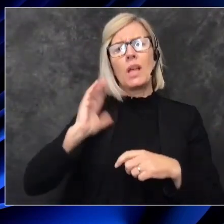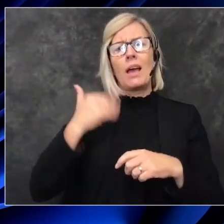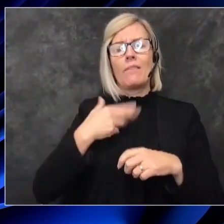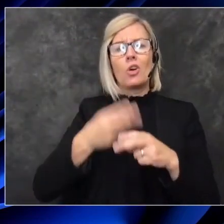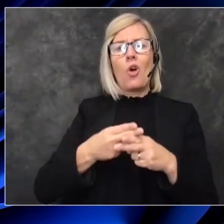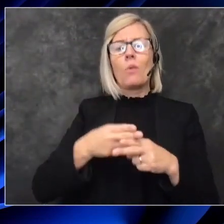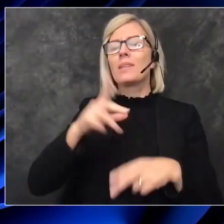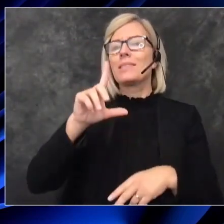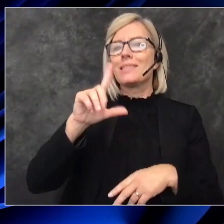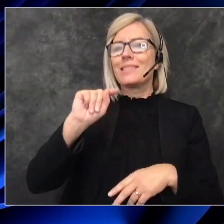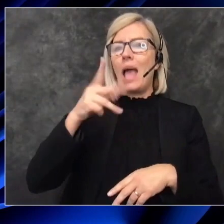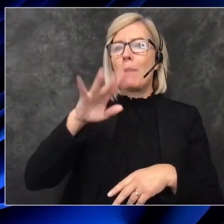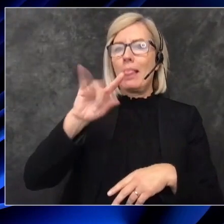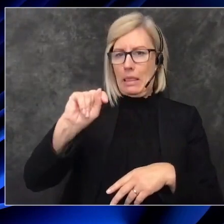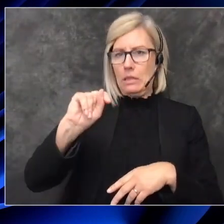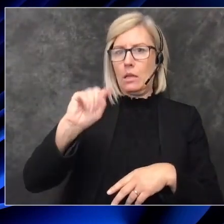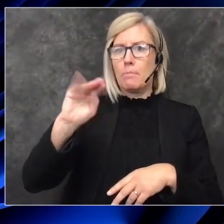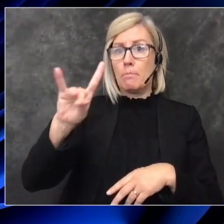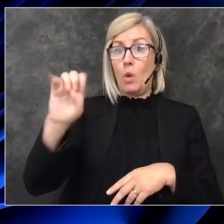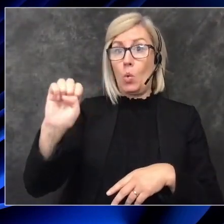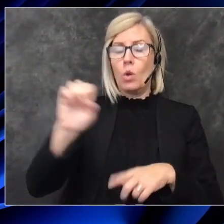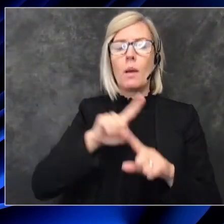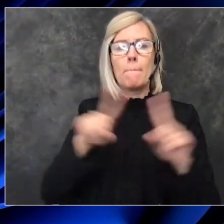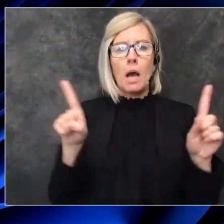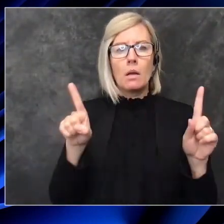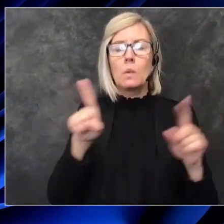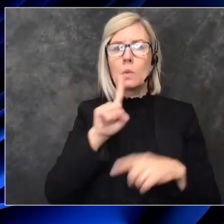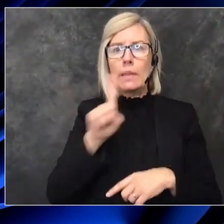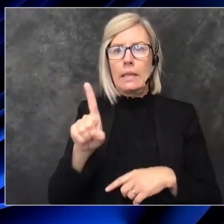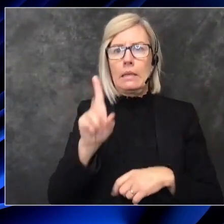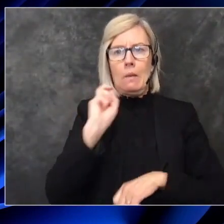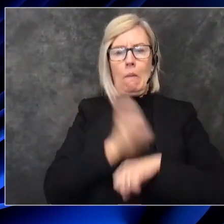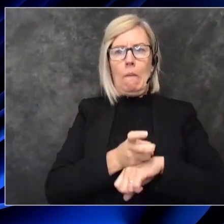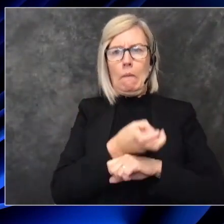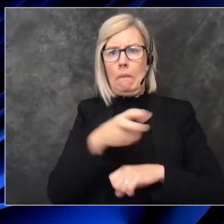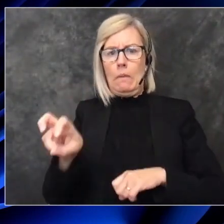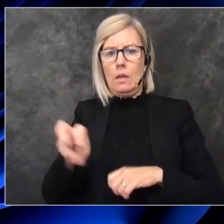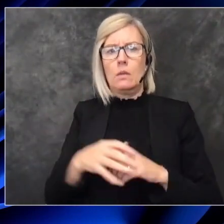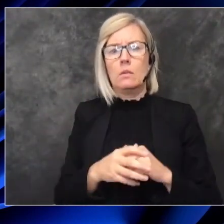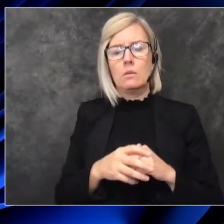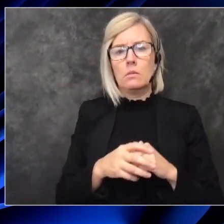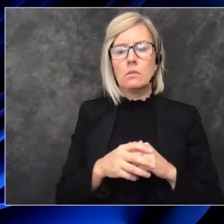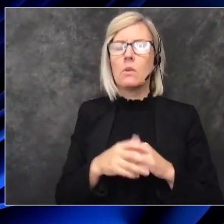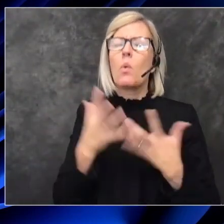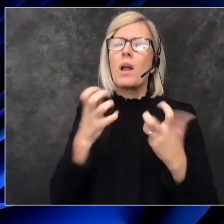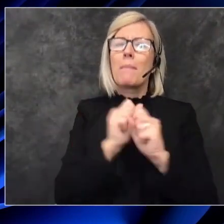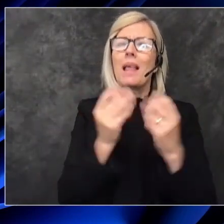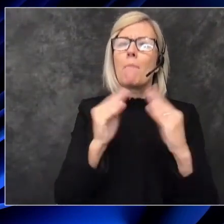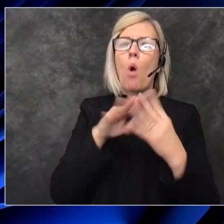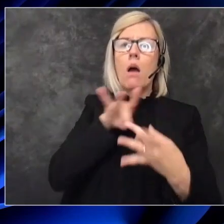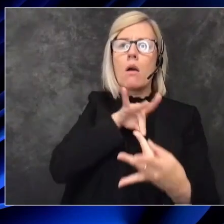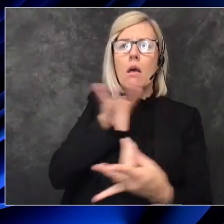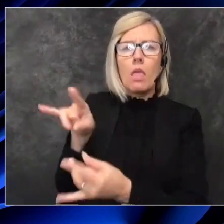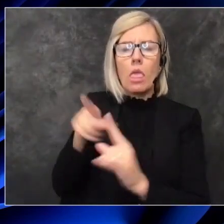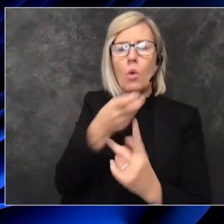but it was a really hard shift. Actually looked like making that a smoother experience when you transition, including like adding animation,